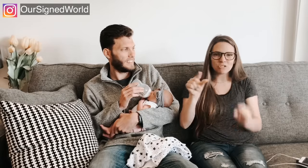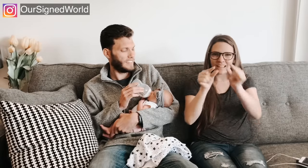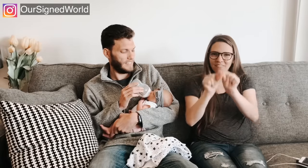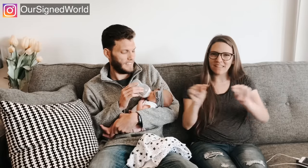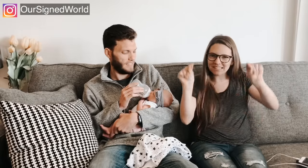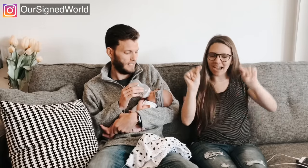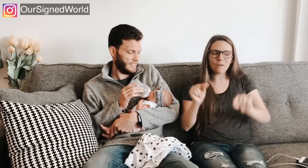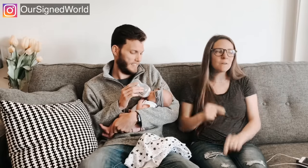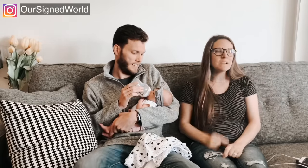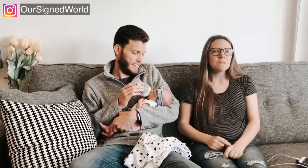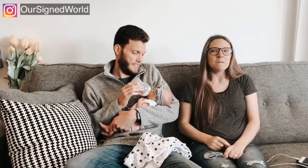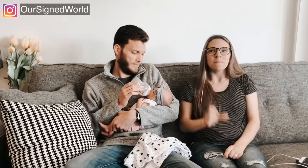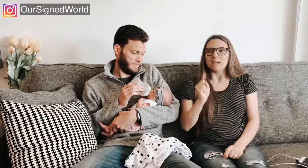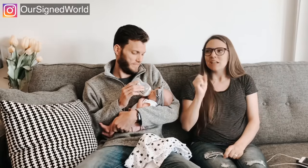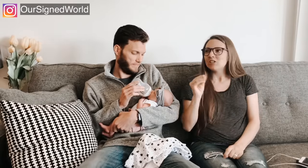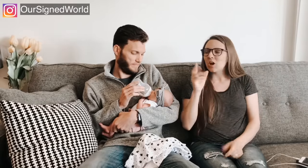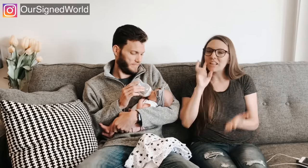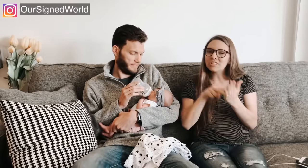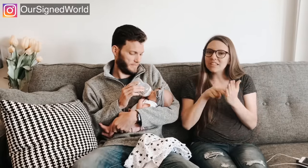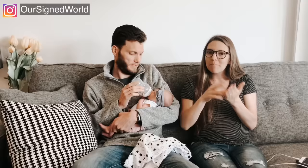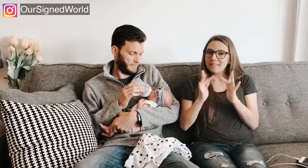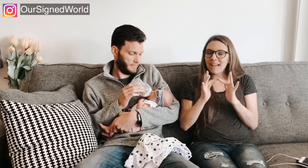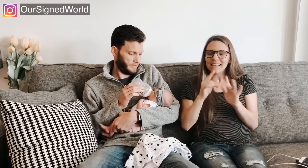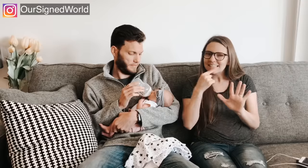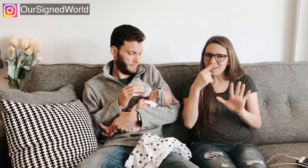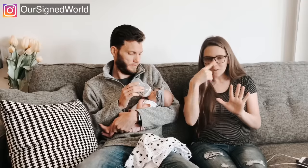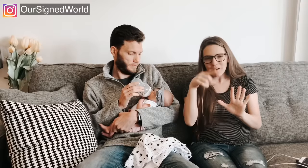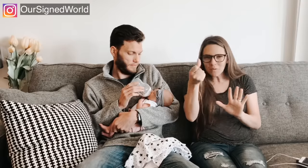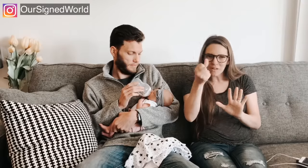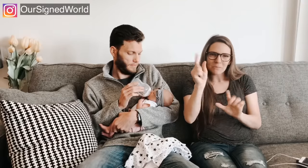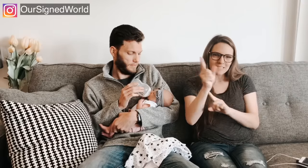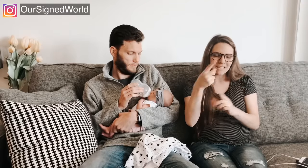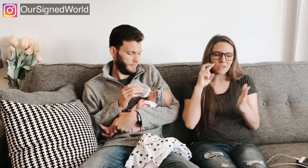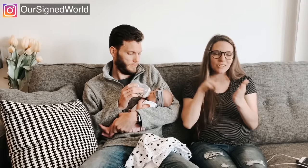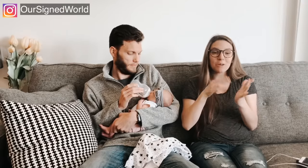like it thins out and so I looked it up online and said "Do you mind holding on one second?"